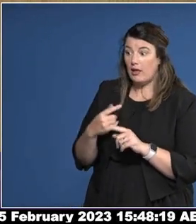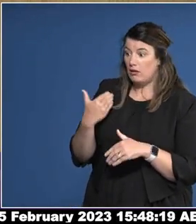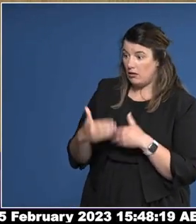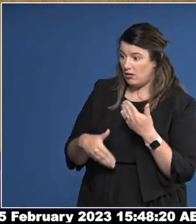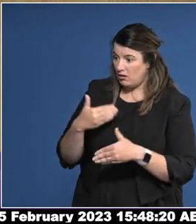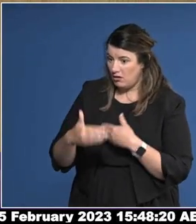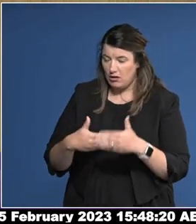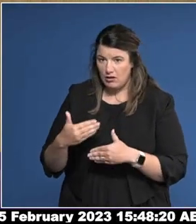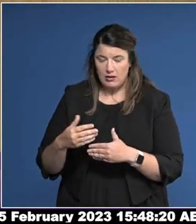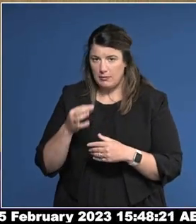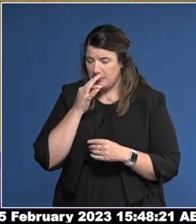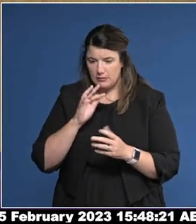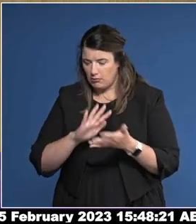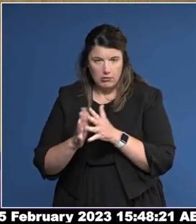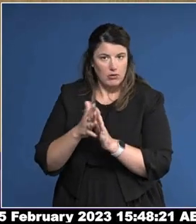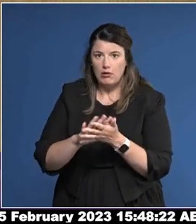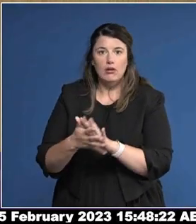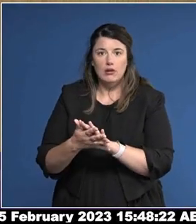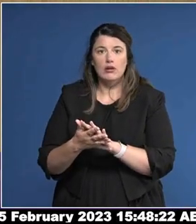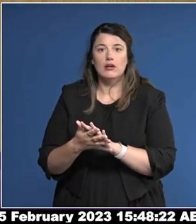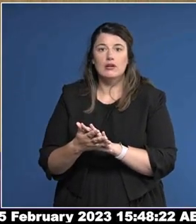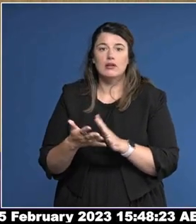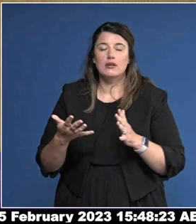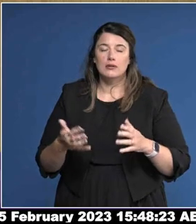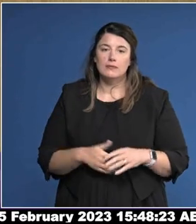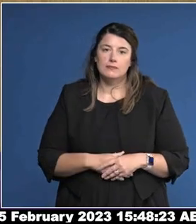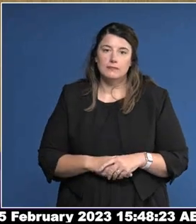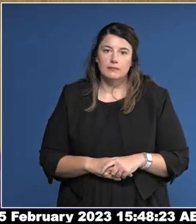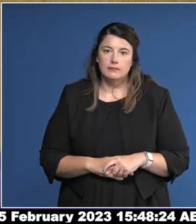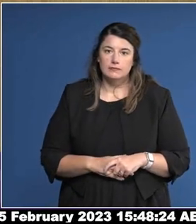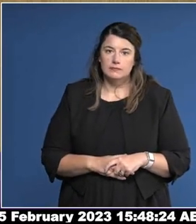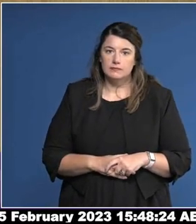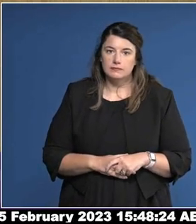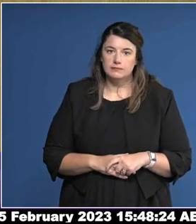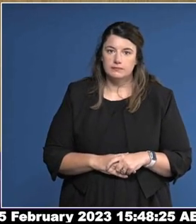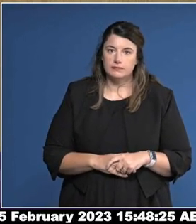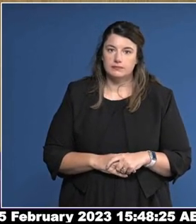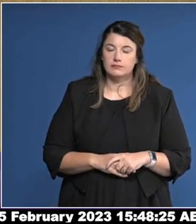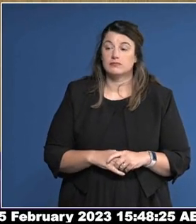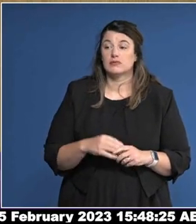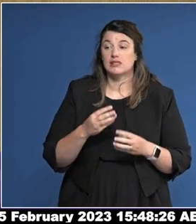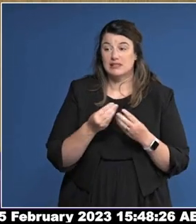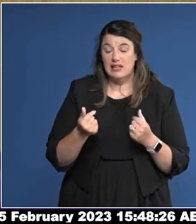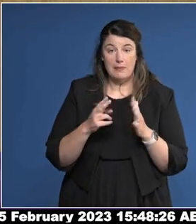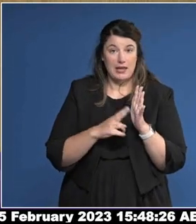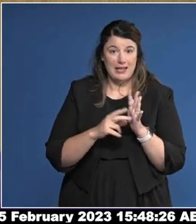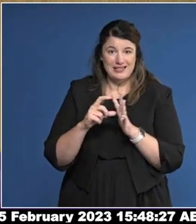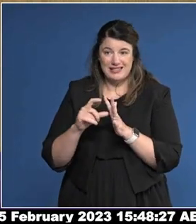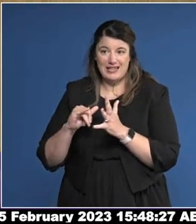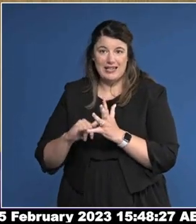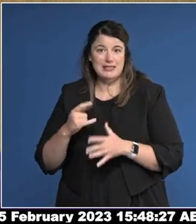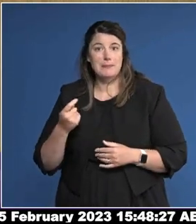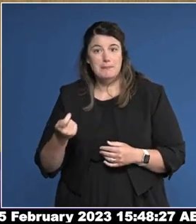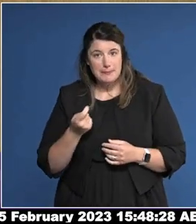either. Whereas there may be members of ours, for example, who are bringing new